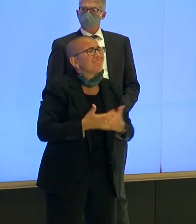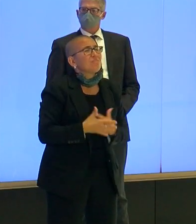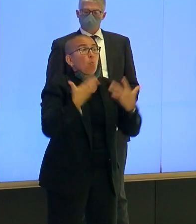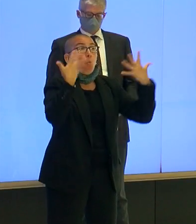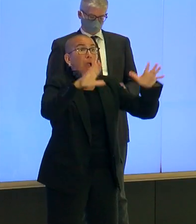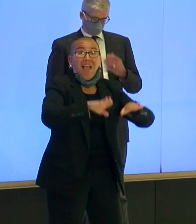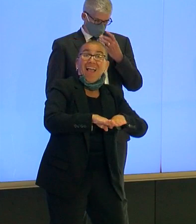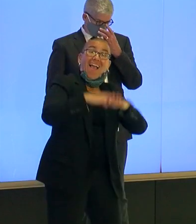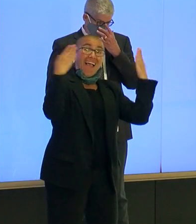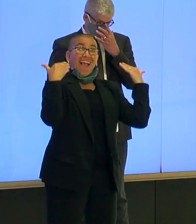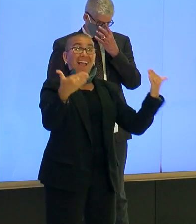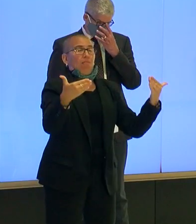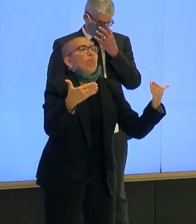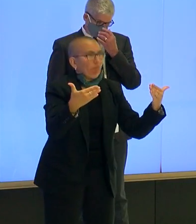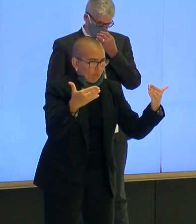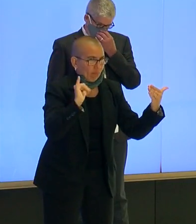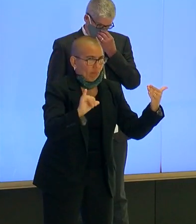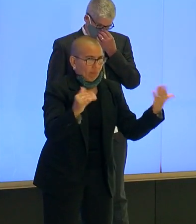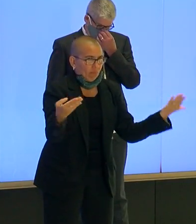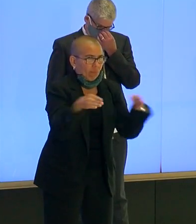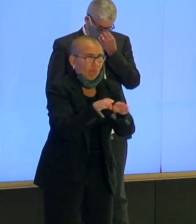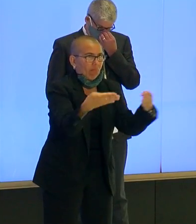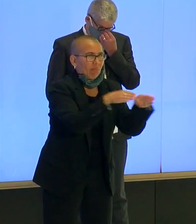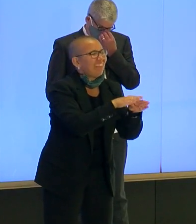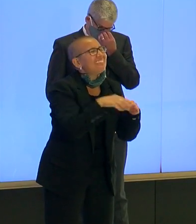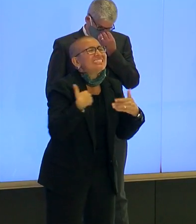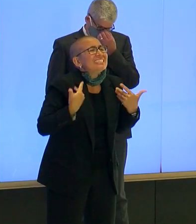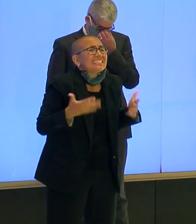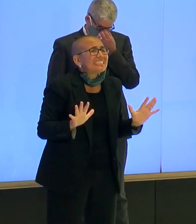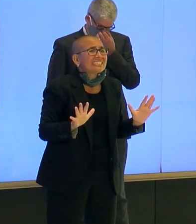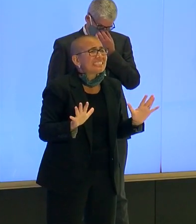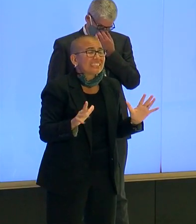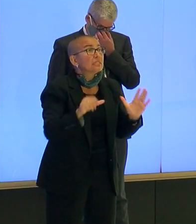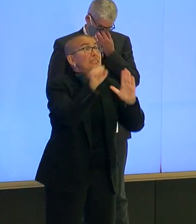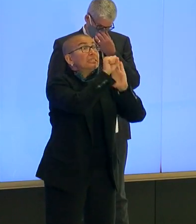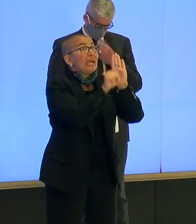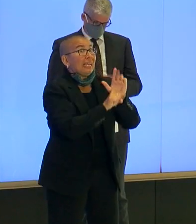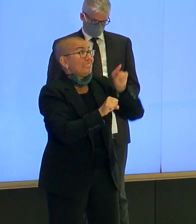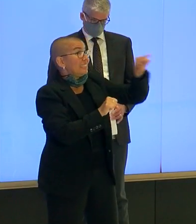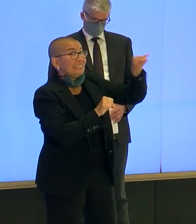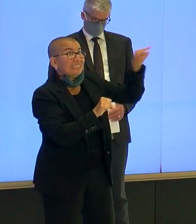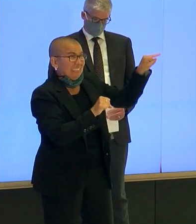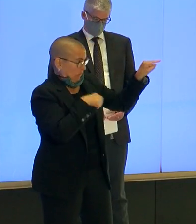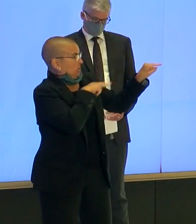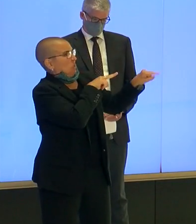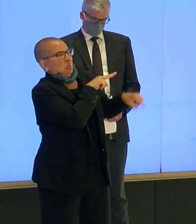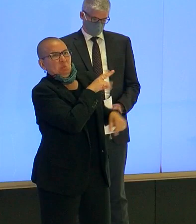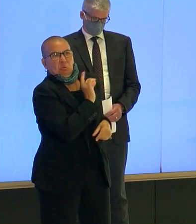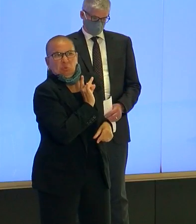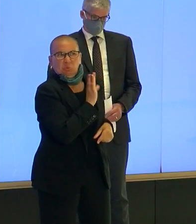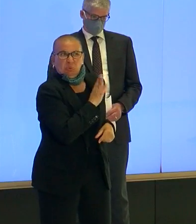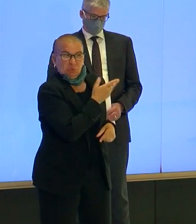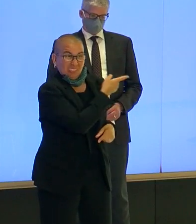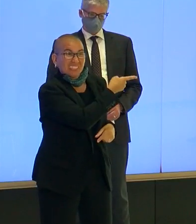FEELS PART OF THE RESISTANCE IN FLORIDA IS SEEING A LOWER INFECTION RATE IS PARTLY DUE TO ADEQUATE TESTING, TRACKING AND